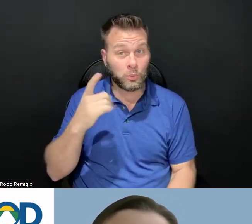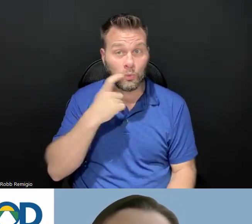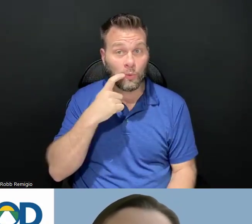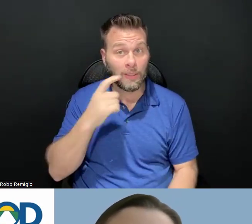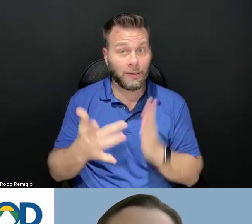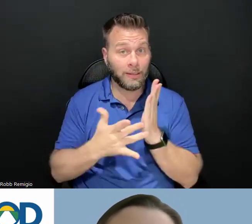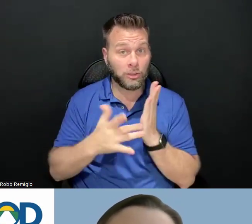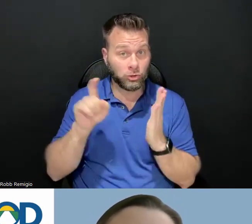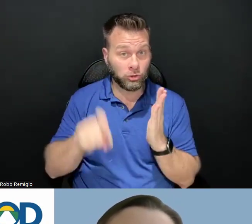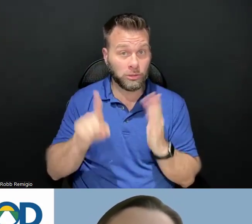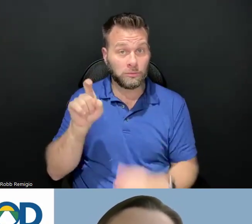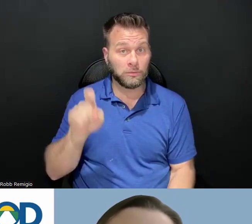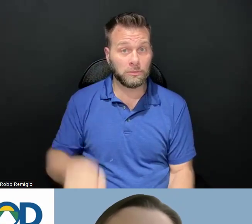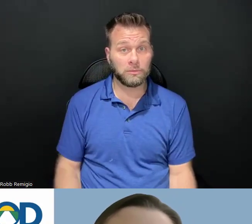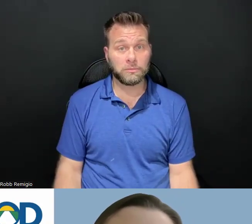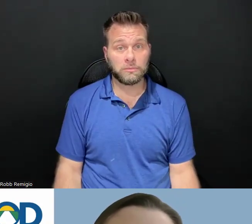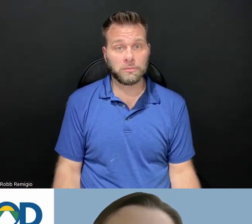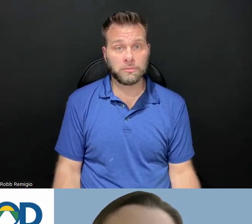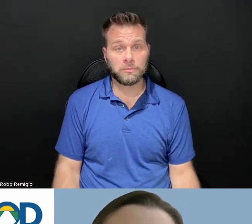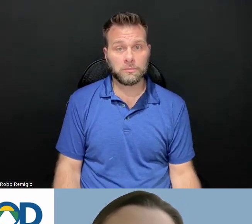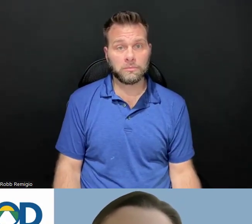inned building, and should I consider Bluetooth technology?